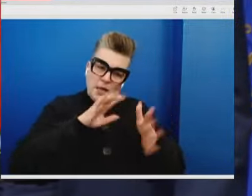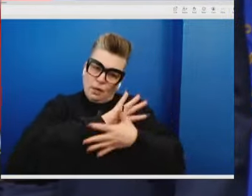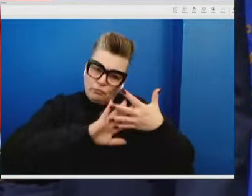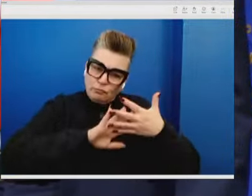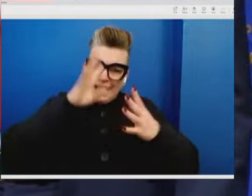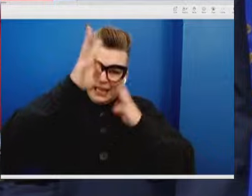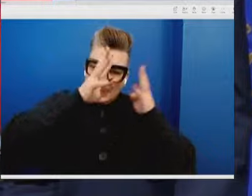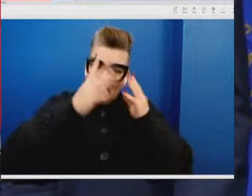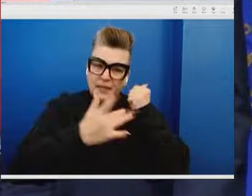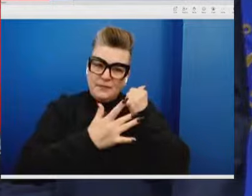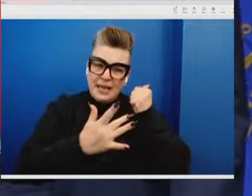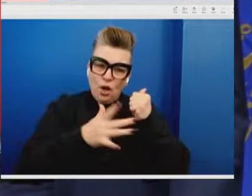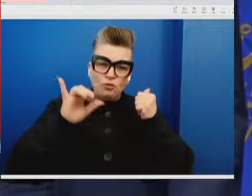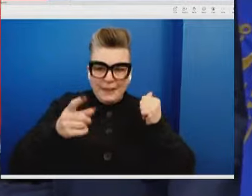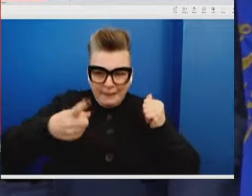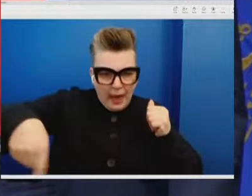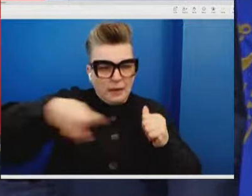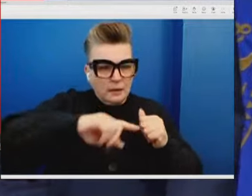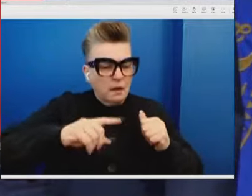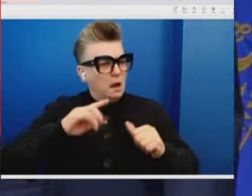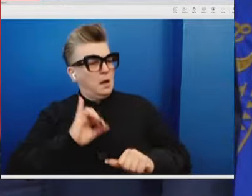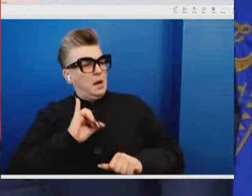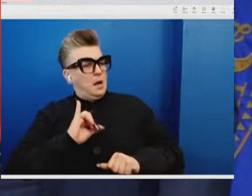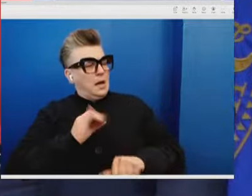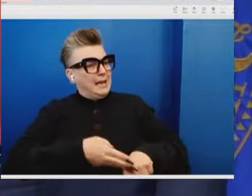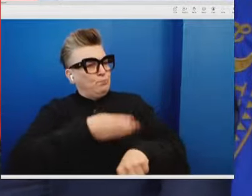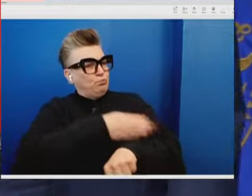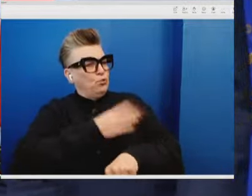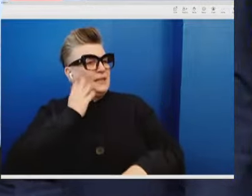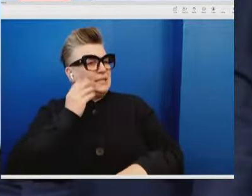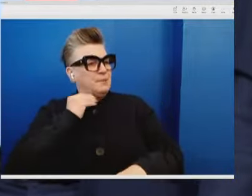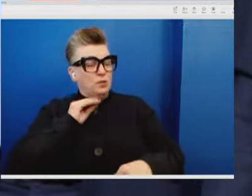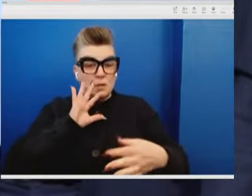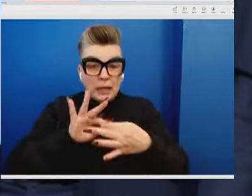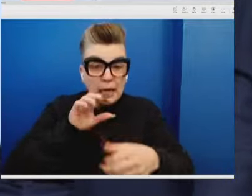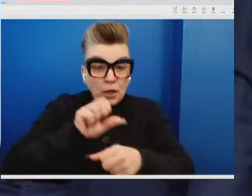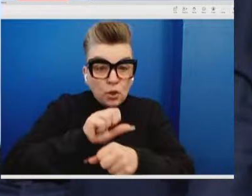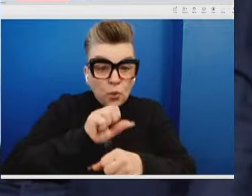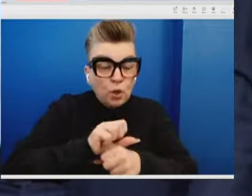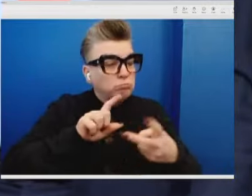the experience around connecting to work, to education, volunteering. How do we coordinate